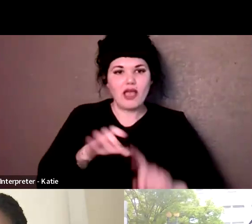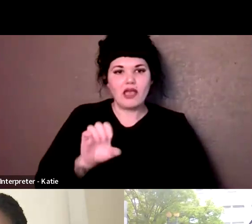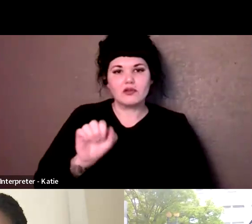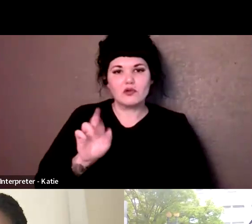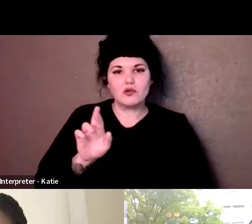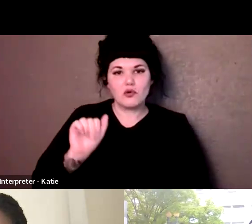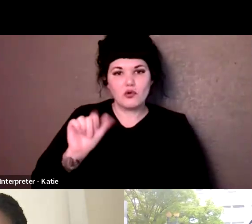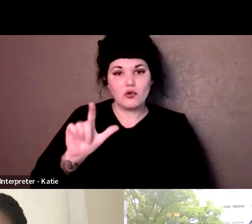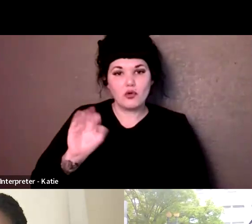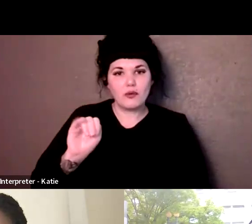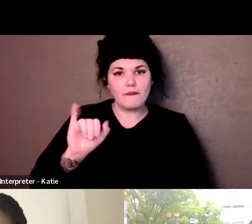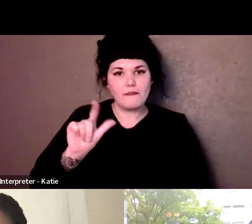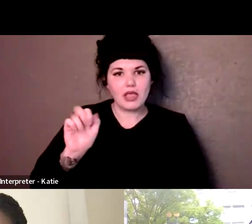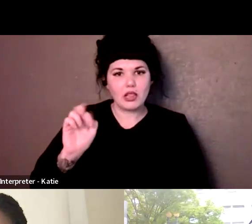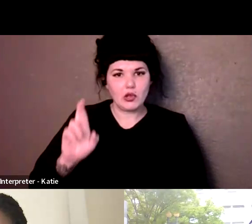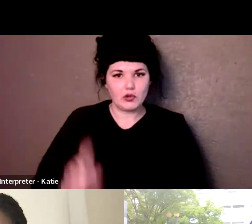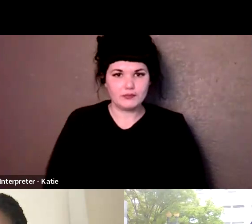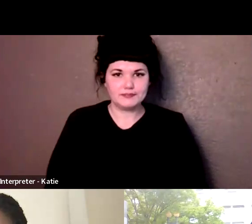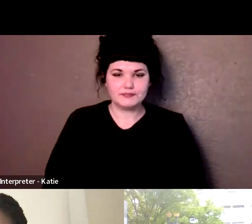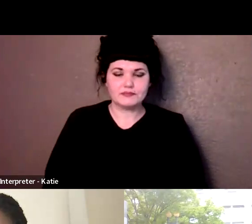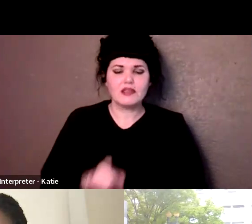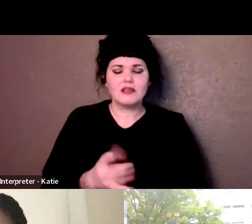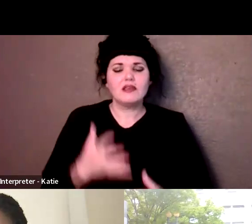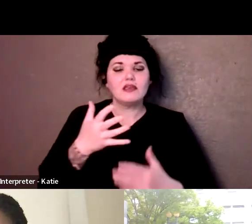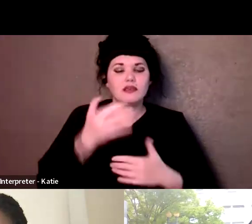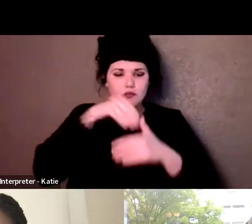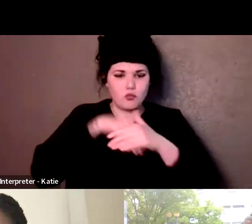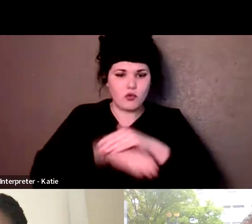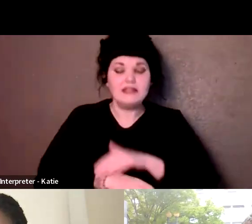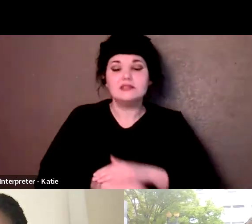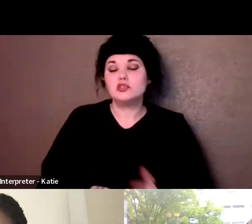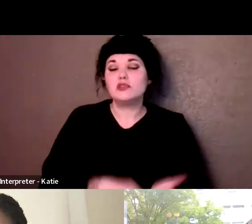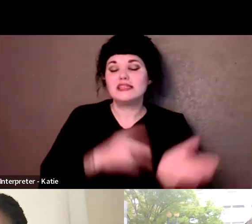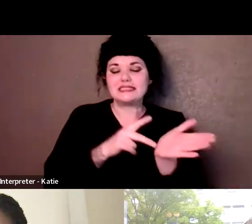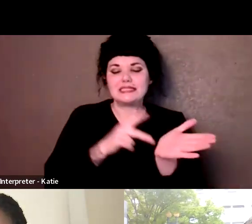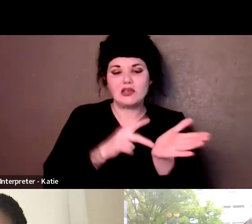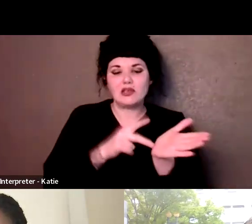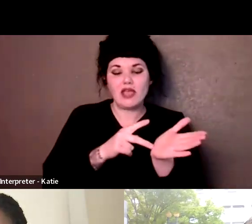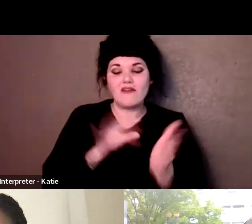introduced or entered, rather, the psychiatric and foster care system when he was 12. He went on to